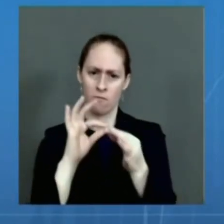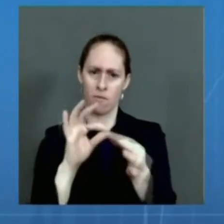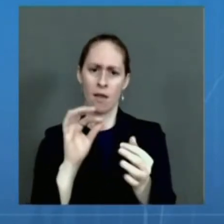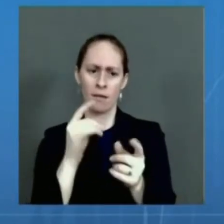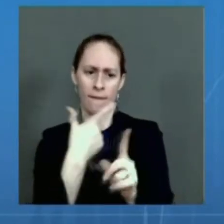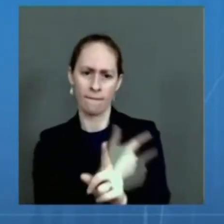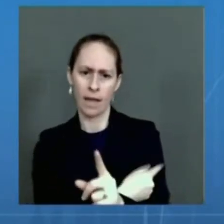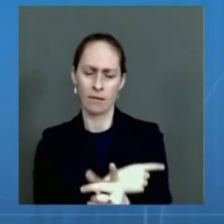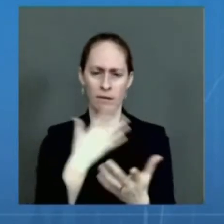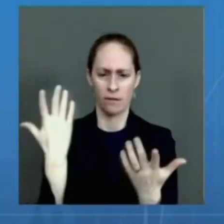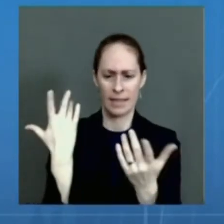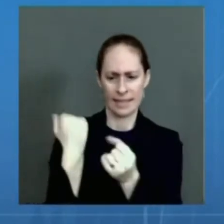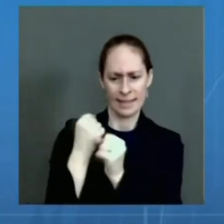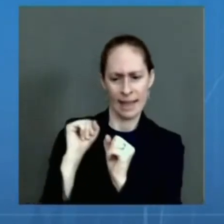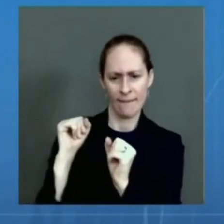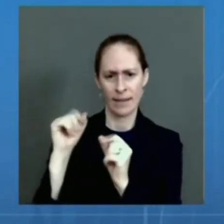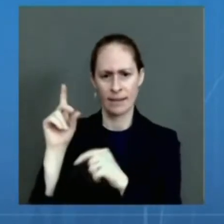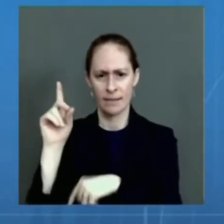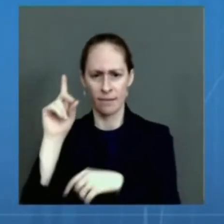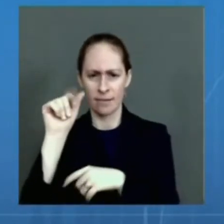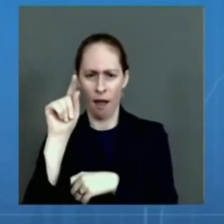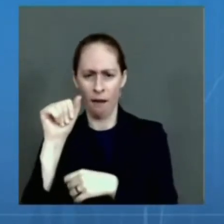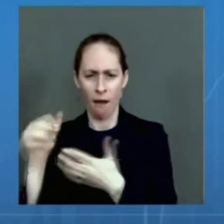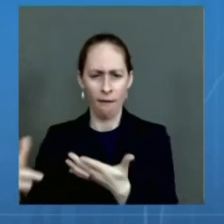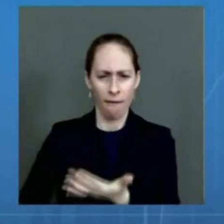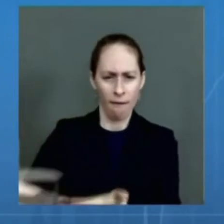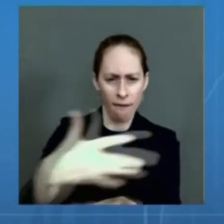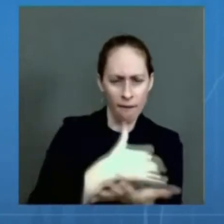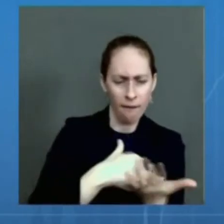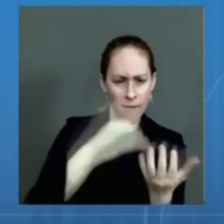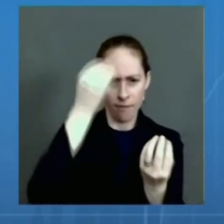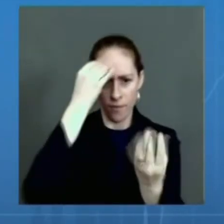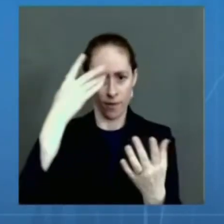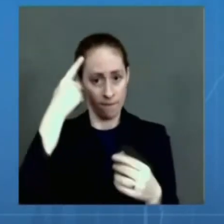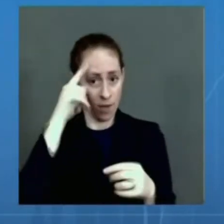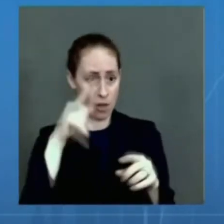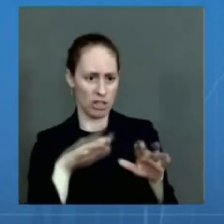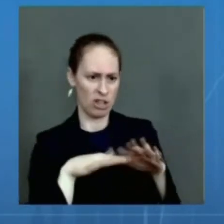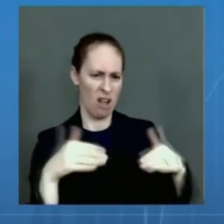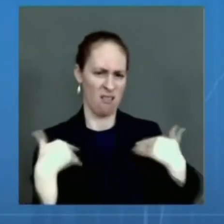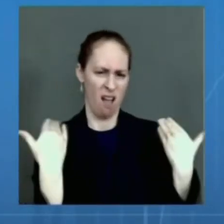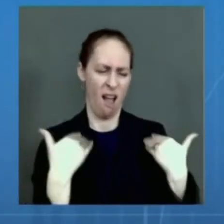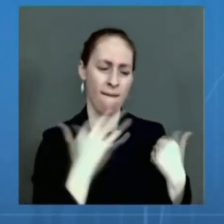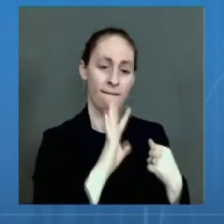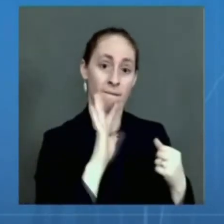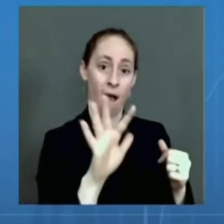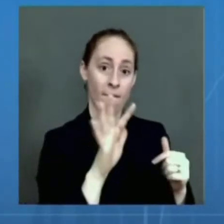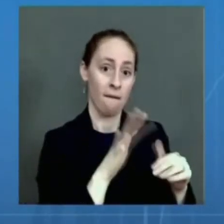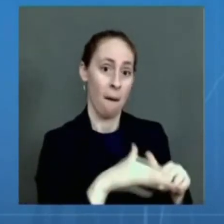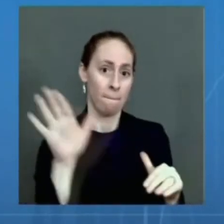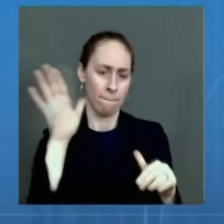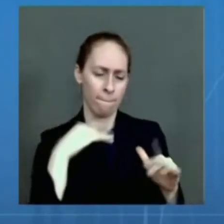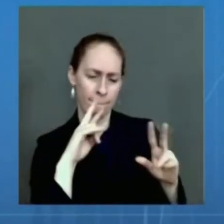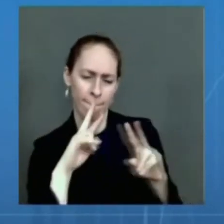SAFETY DATA FOLLOWING SIX WEEKS OF COVID-19 VACCINATIONS IN CHILDREN BETWEEN THE AGES OF 5